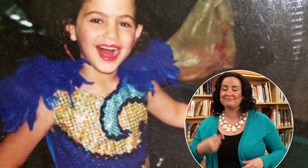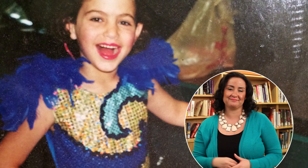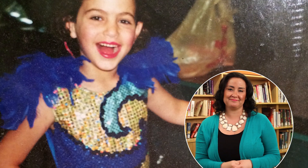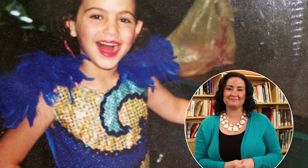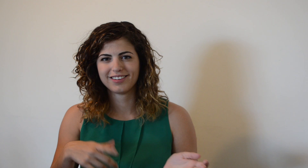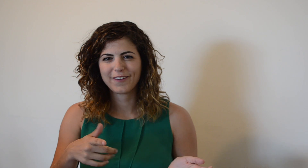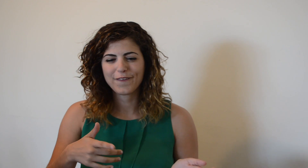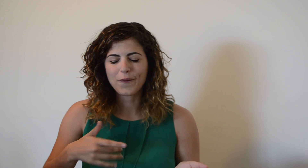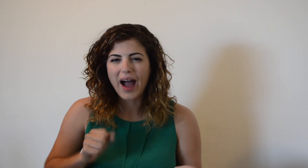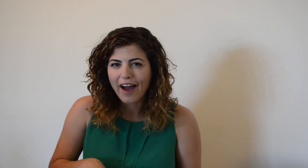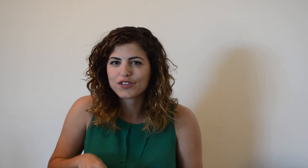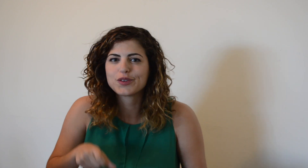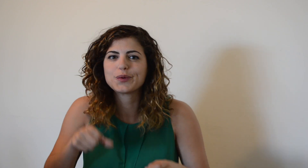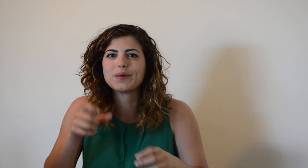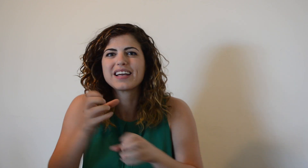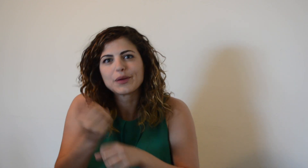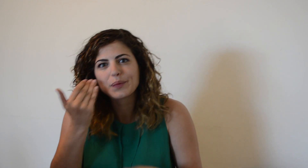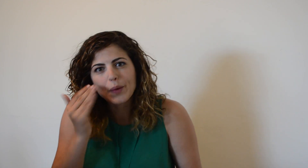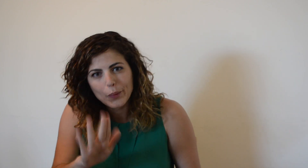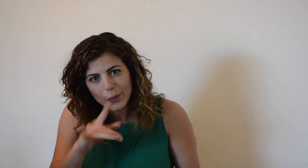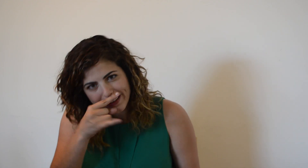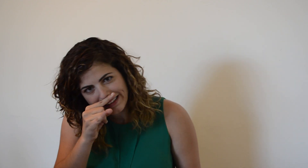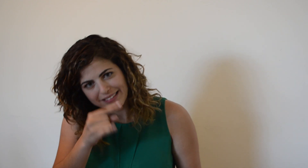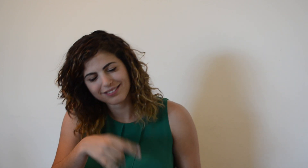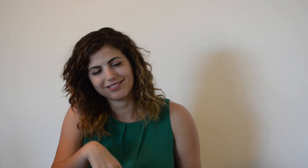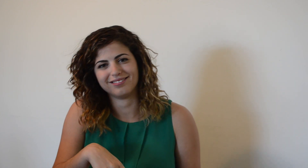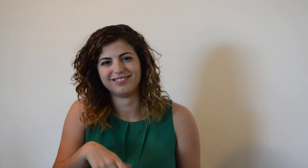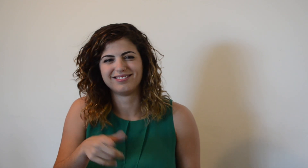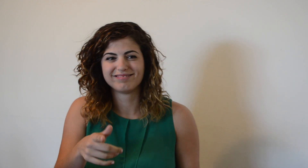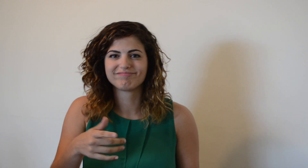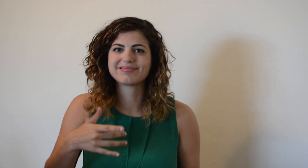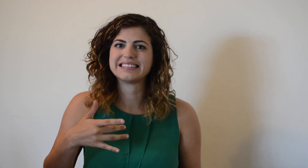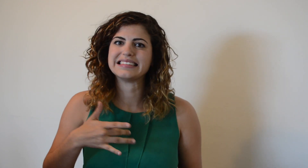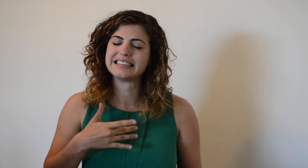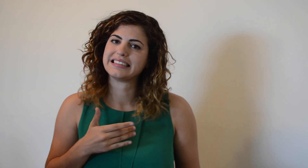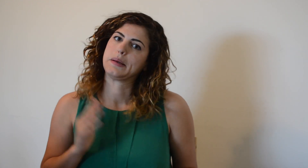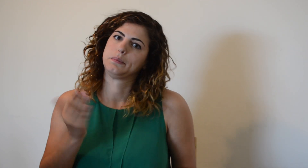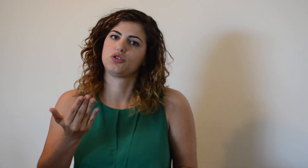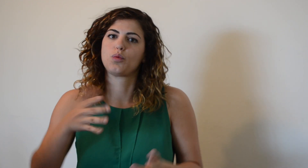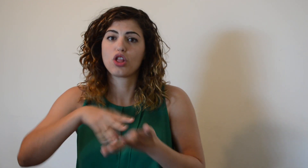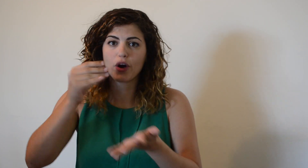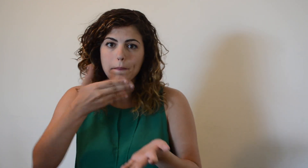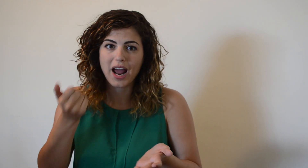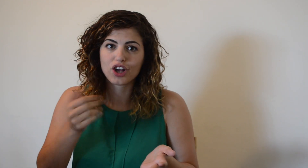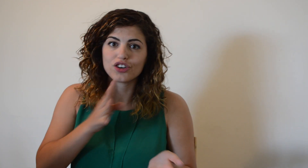Elena: "You really have to get to know your kids. Do they learn better if they are signing or